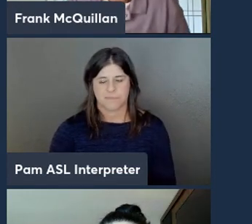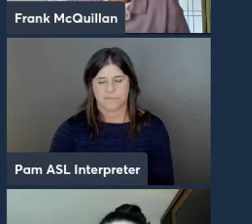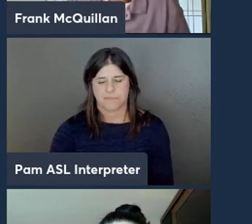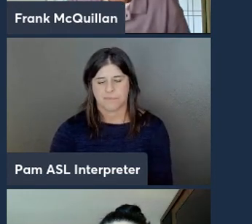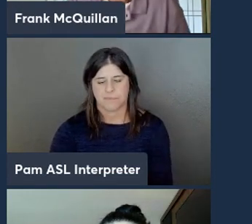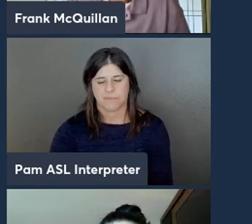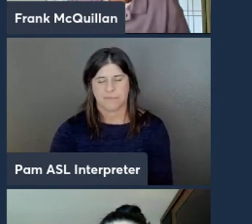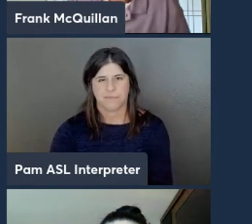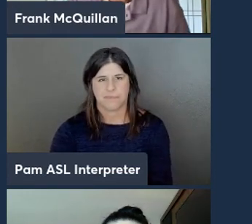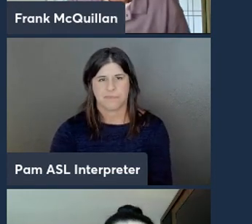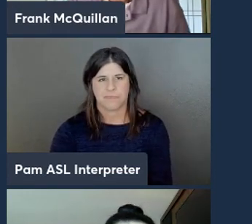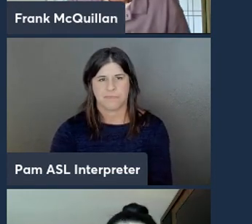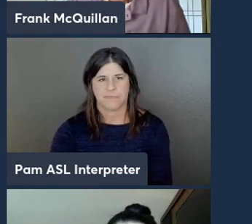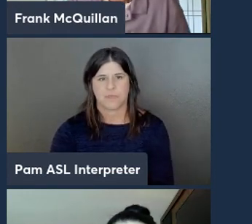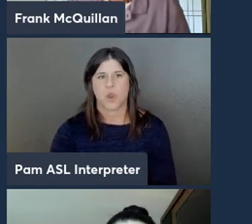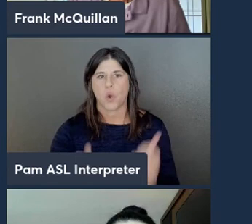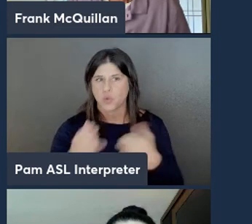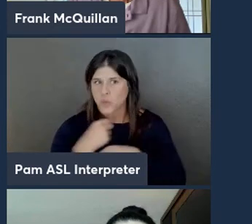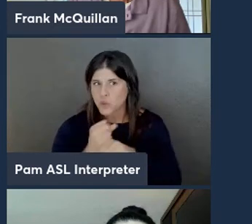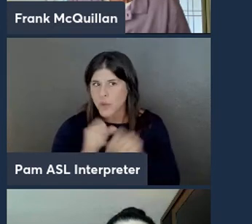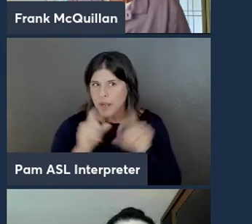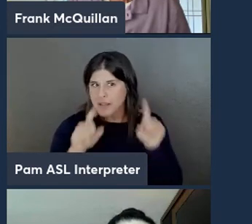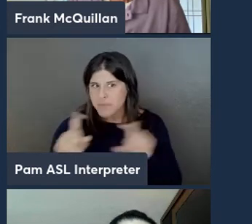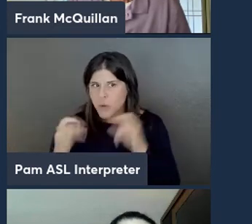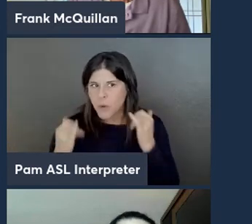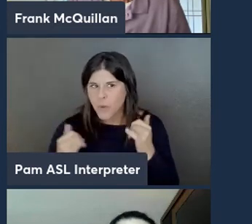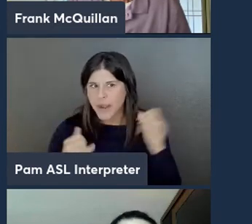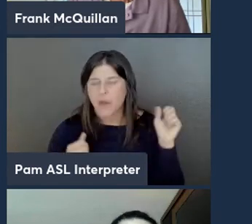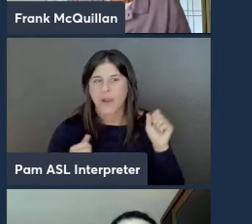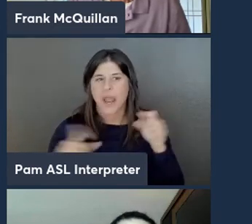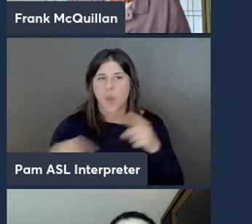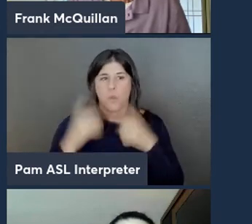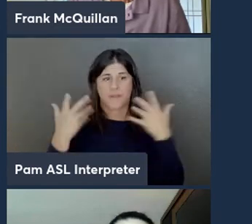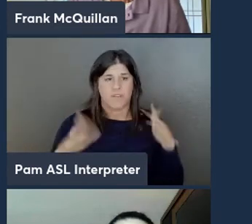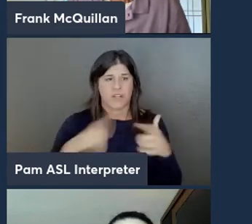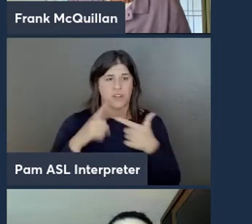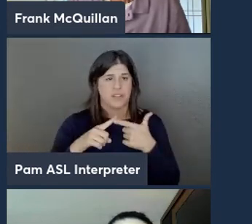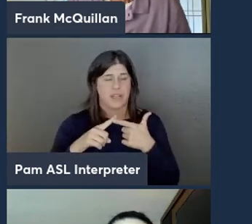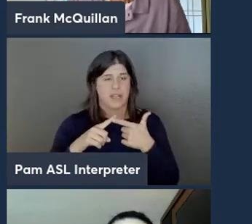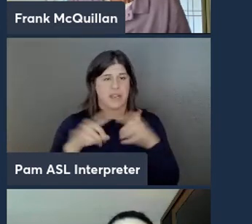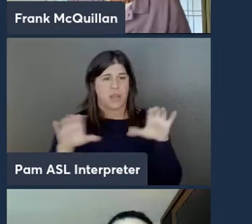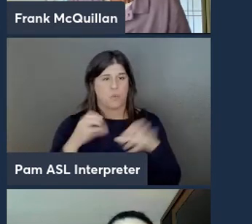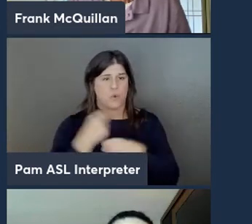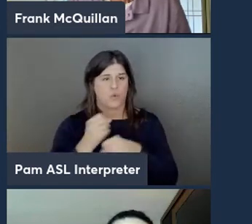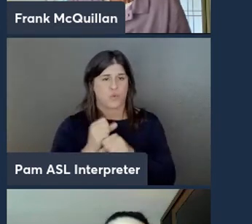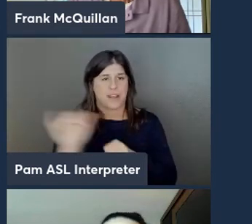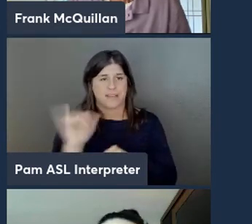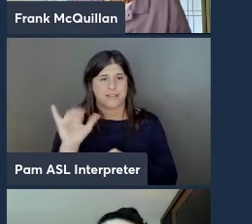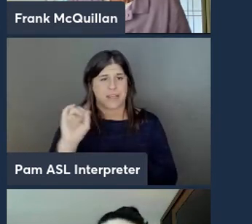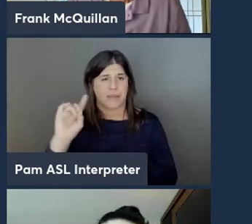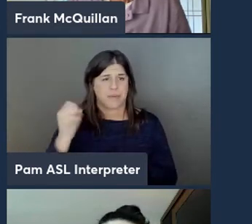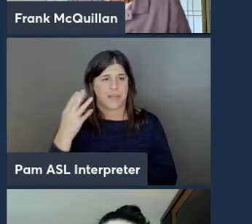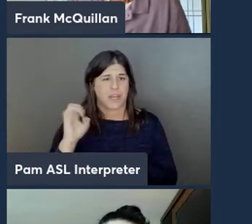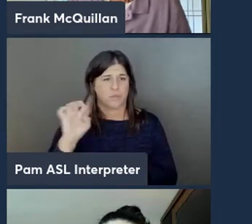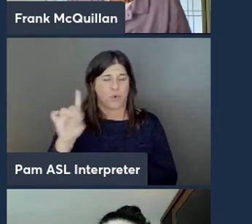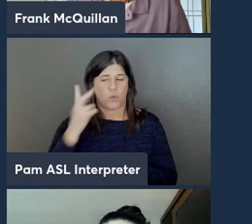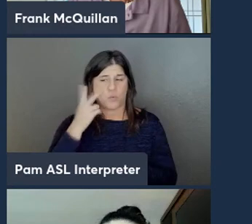It's creating the experiment right now, once this is done, it's gonna create the exact same dashboard as we've seen before on the one that's works.